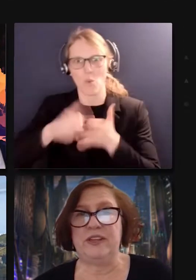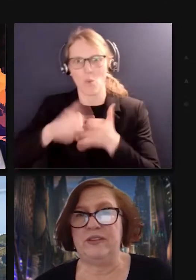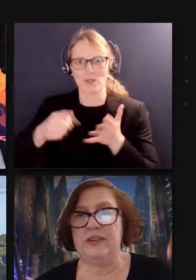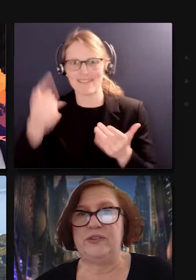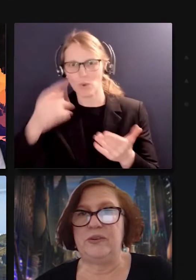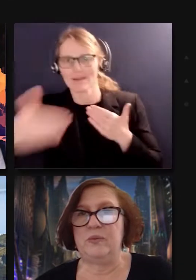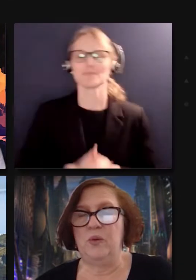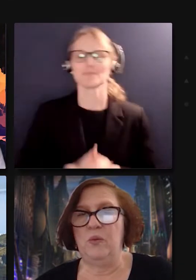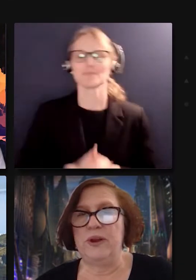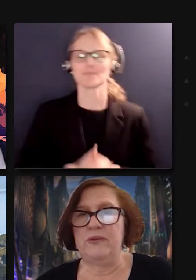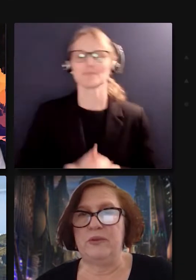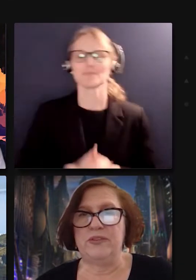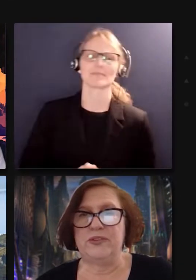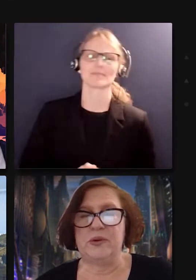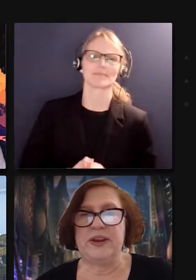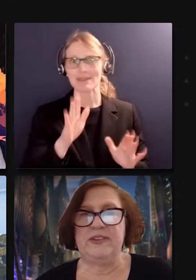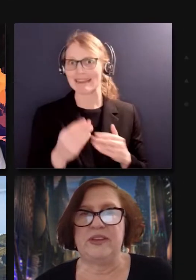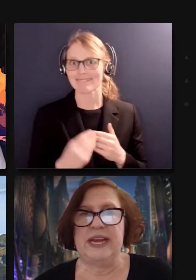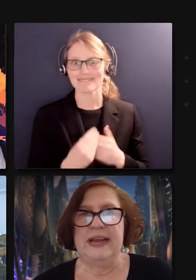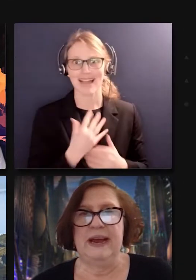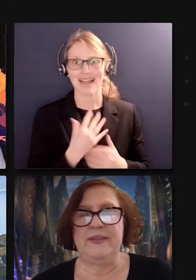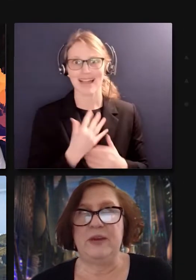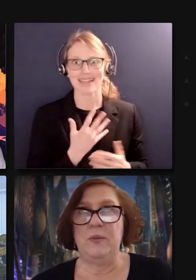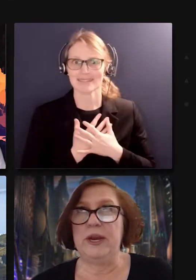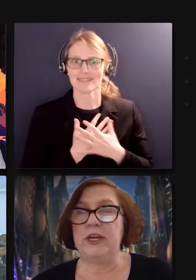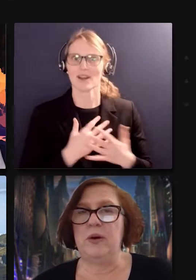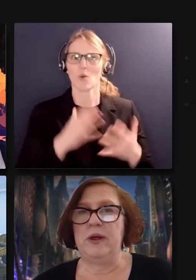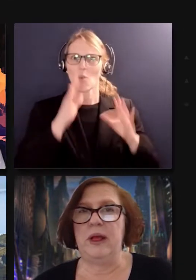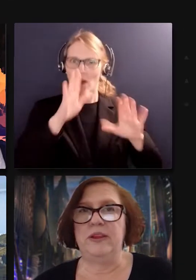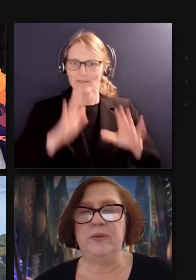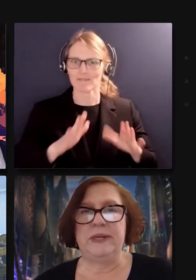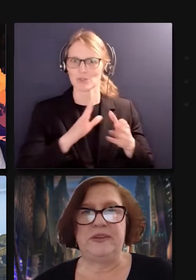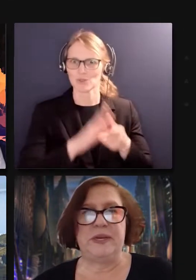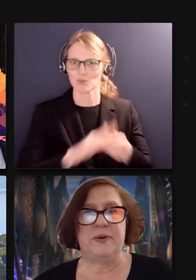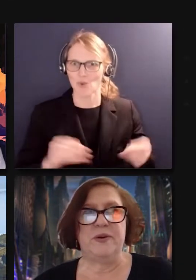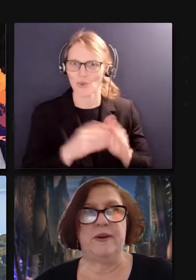These are wonderful stories. I think we want to go a little bit deeper